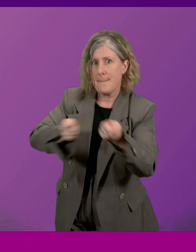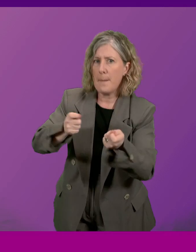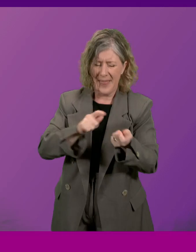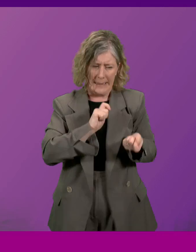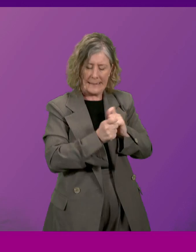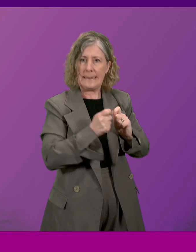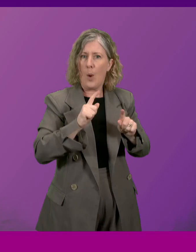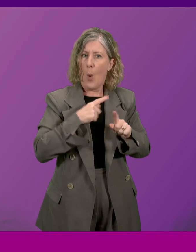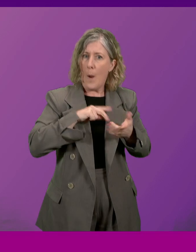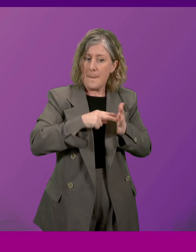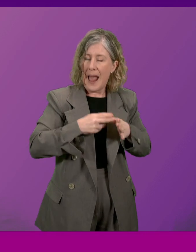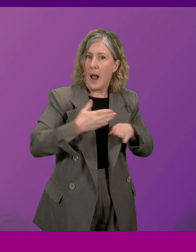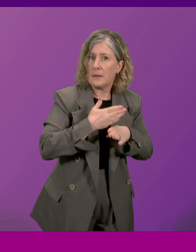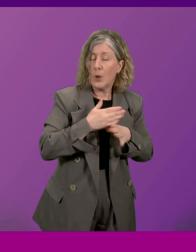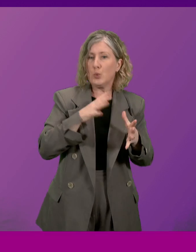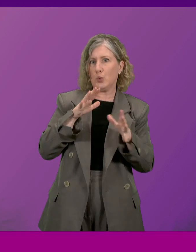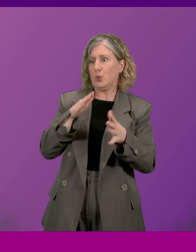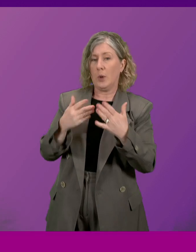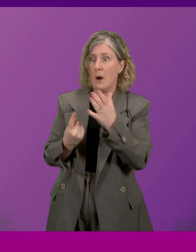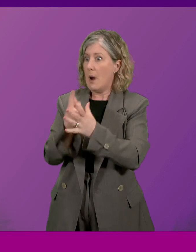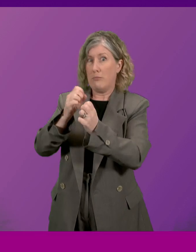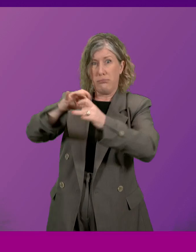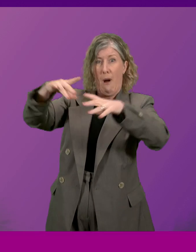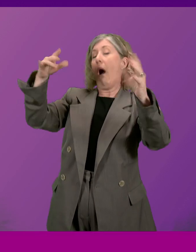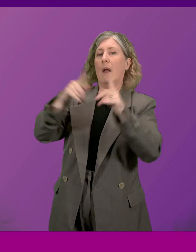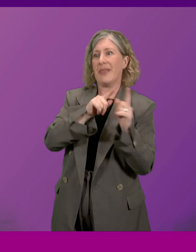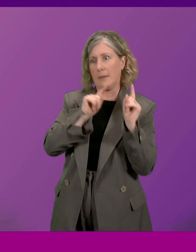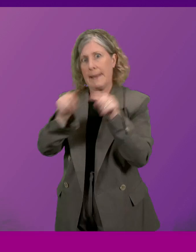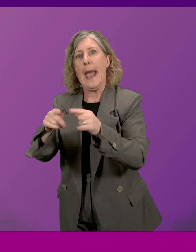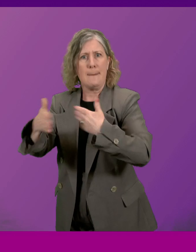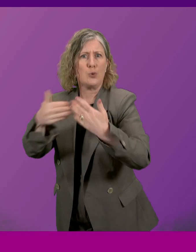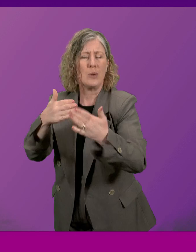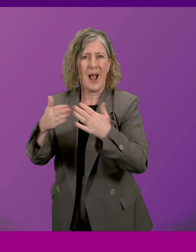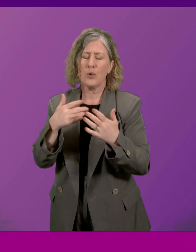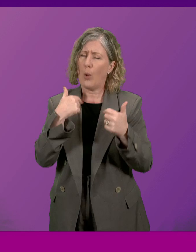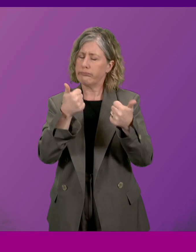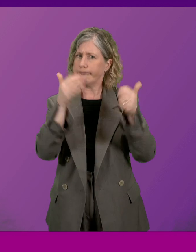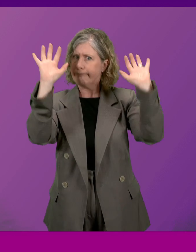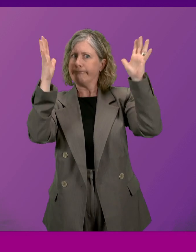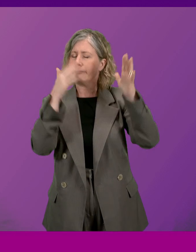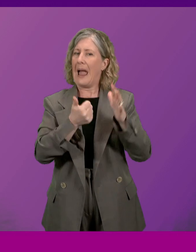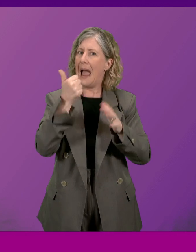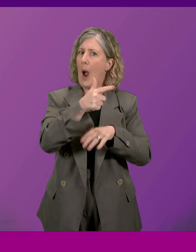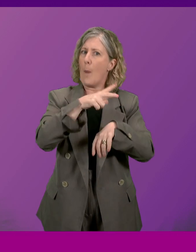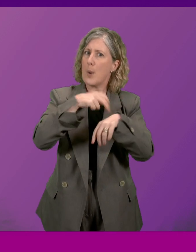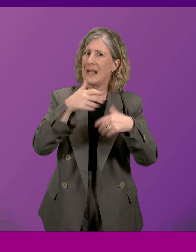planning to deal with the situation as it emerged. I therefore have every commendation for the police and the way in which they deployed their resources.